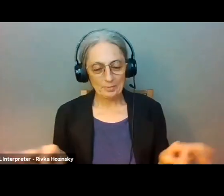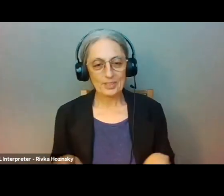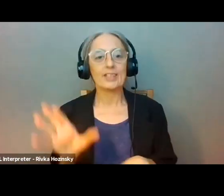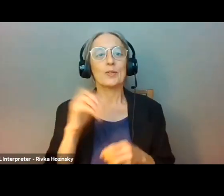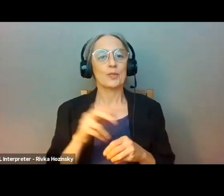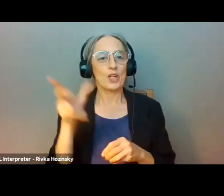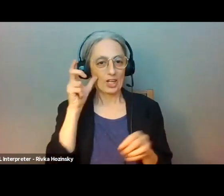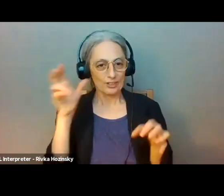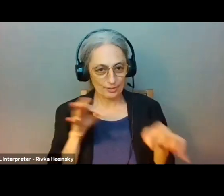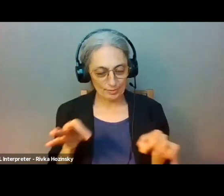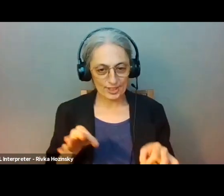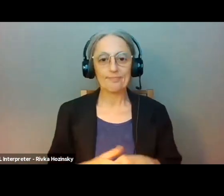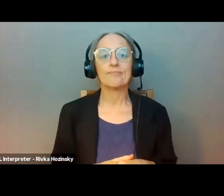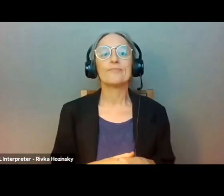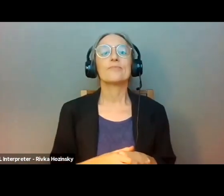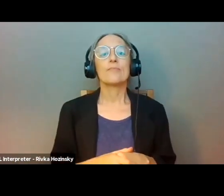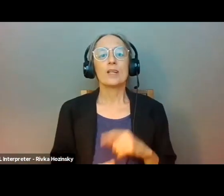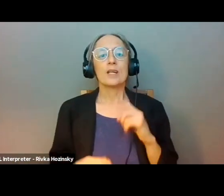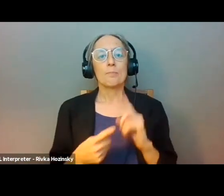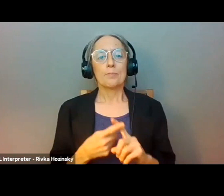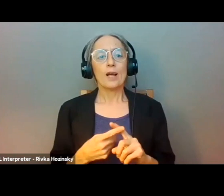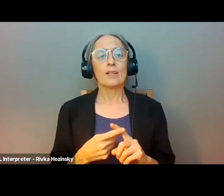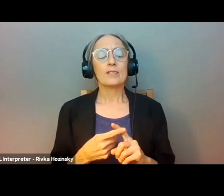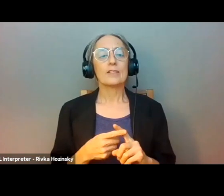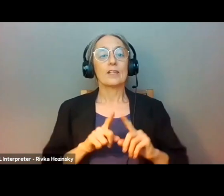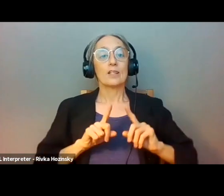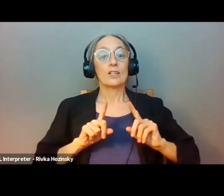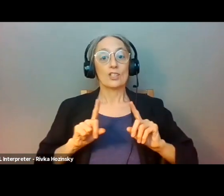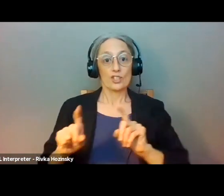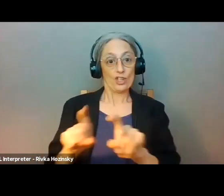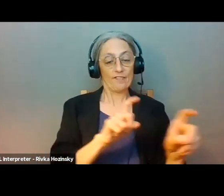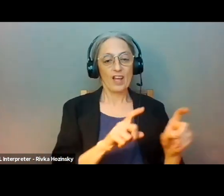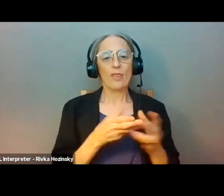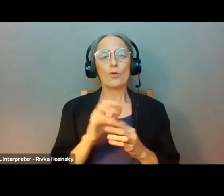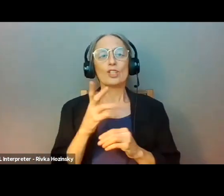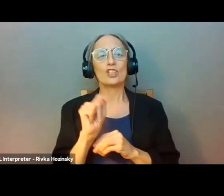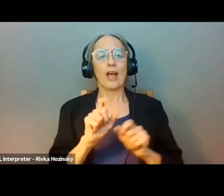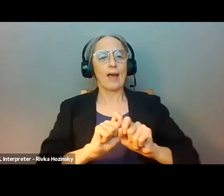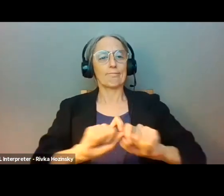And also, there is a survey that is being circulated in the chat, so we'd love for you to give feedback